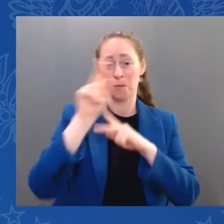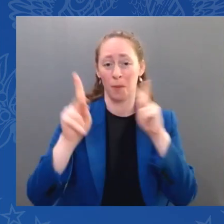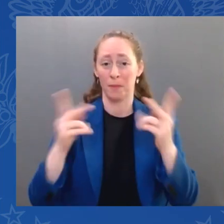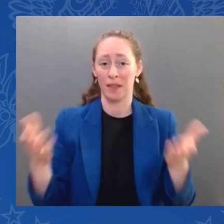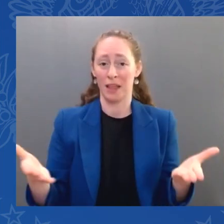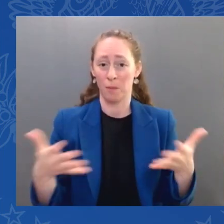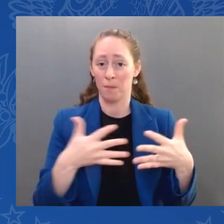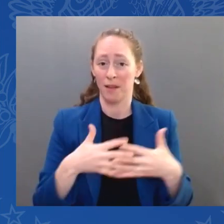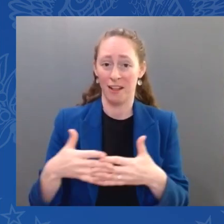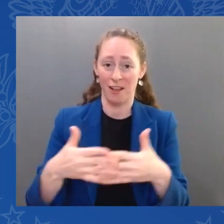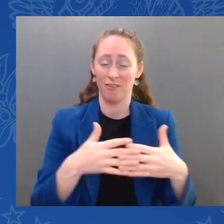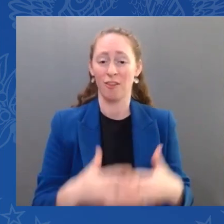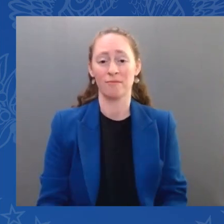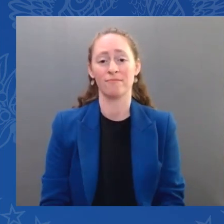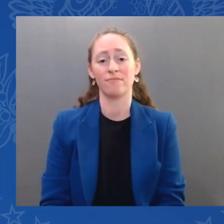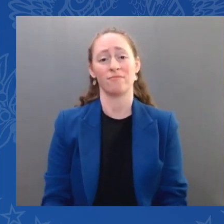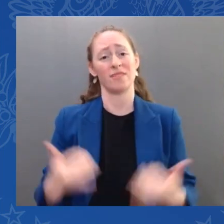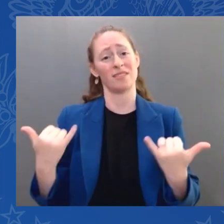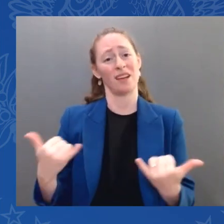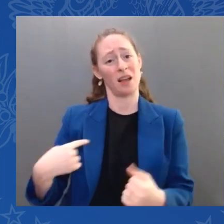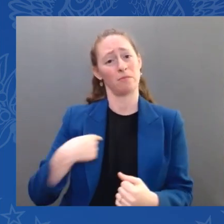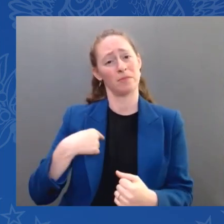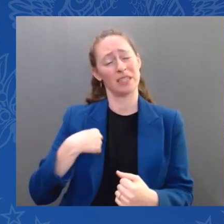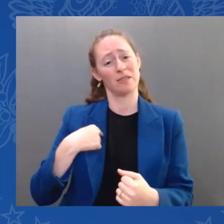who I spent time with and his family